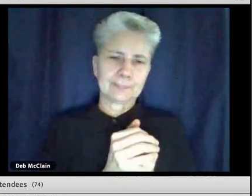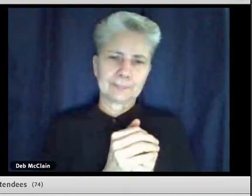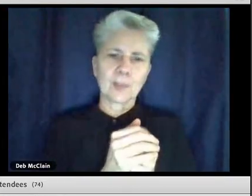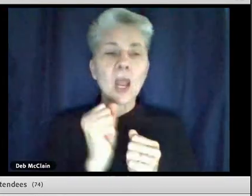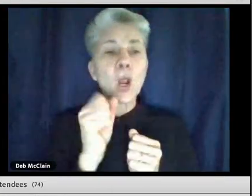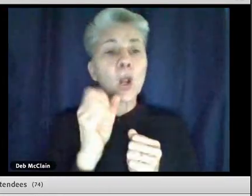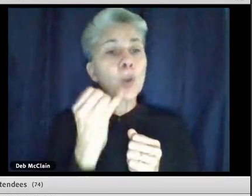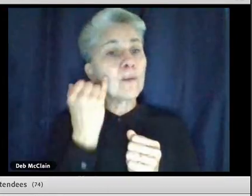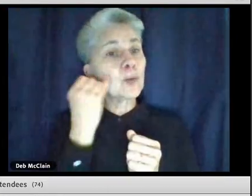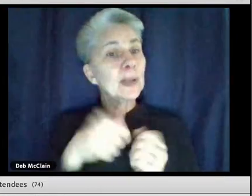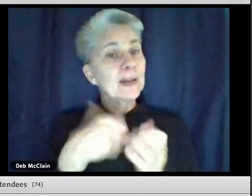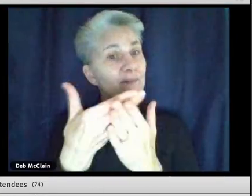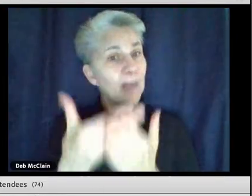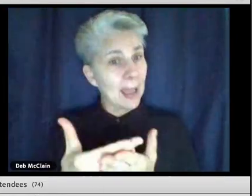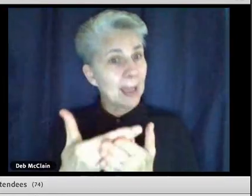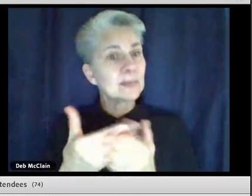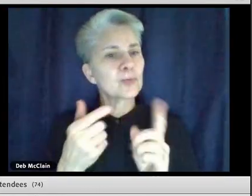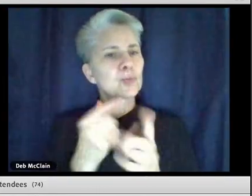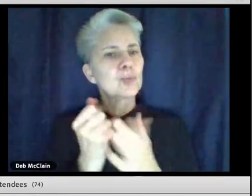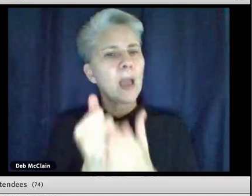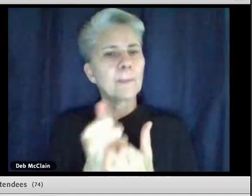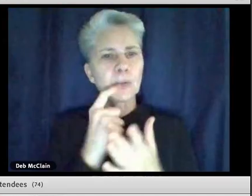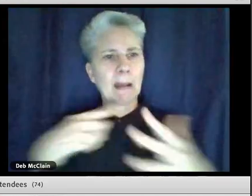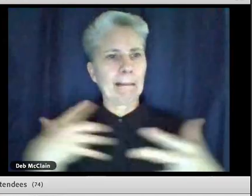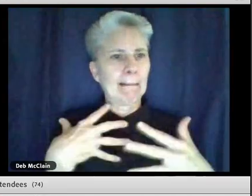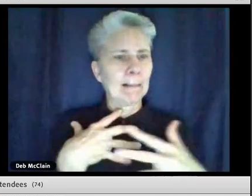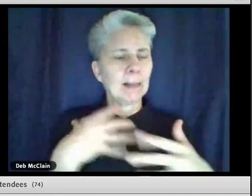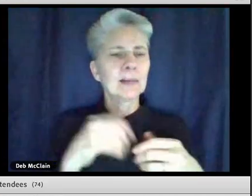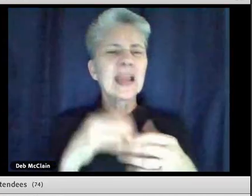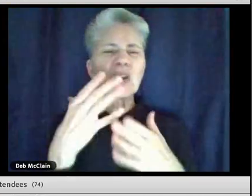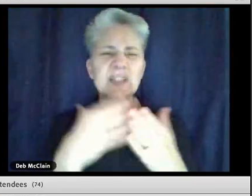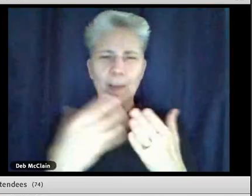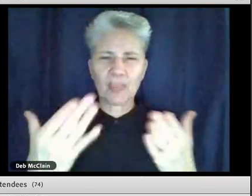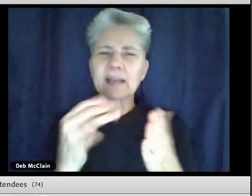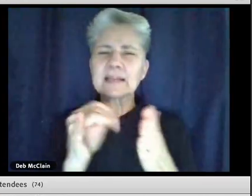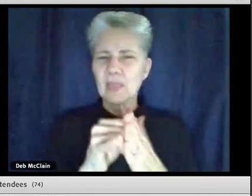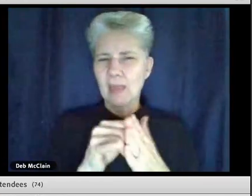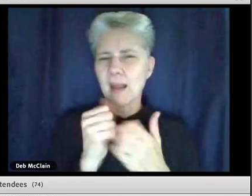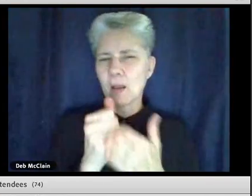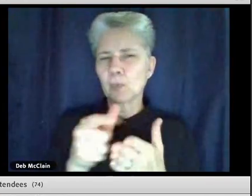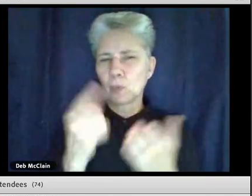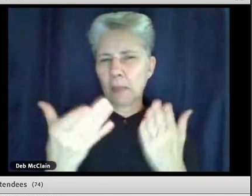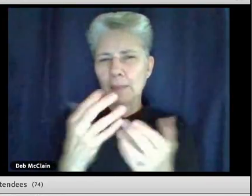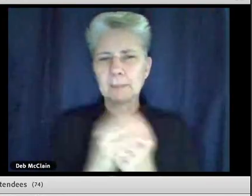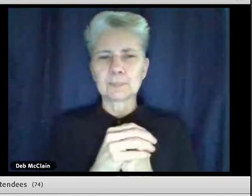There's a few out there but not many, and so if you need facts to kind of help you not to panic,